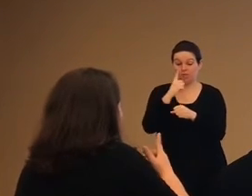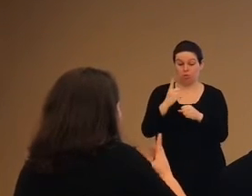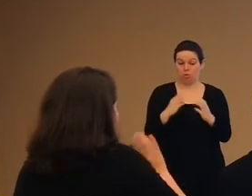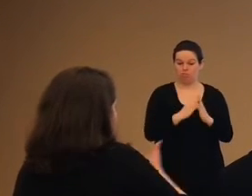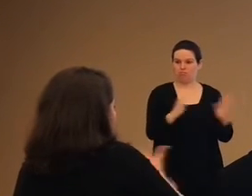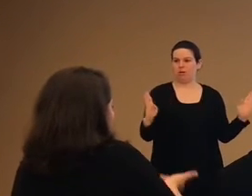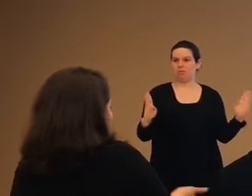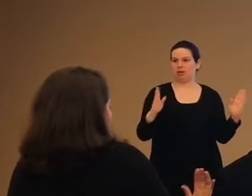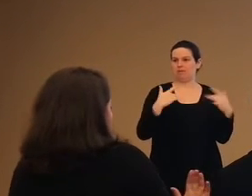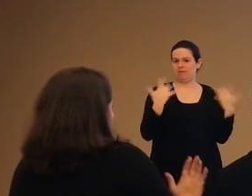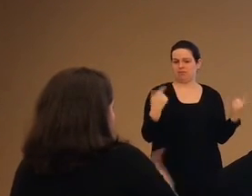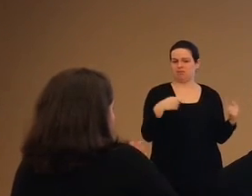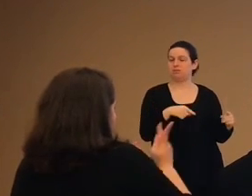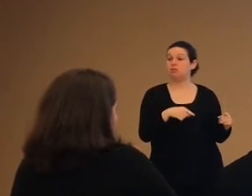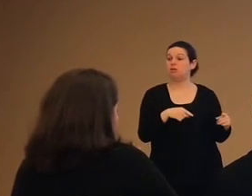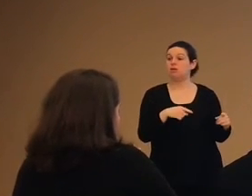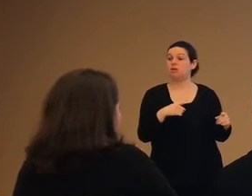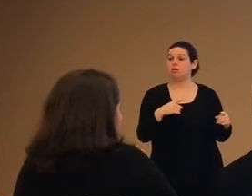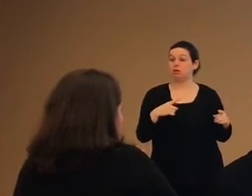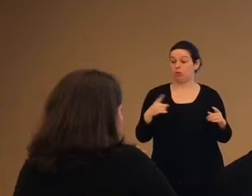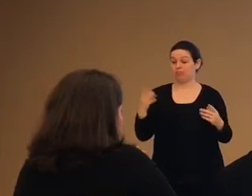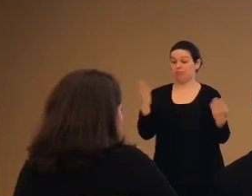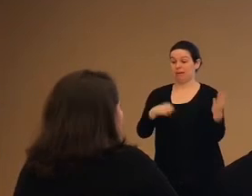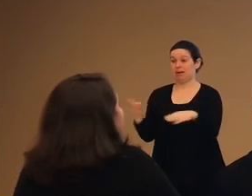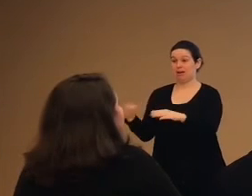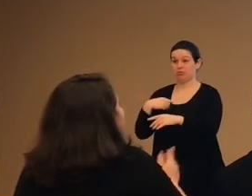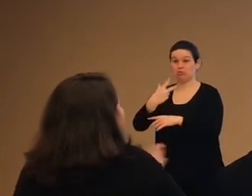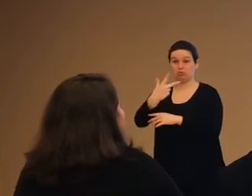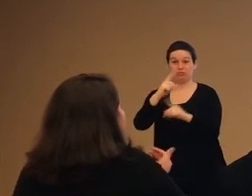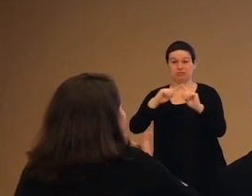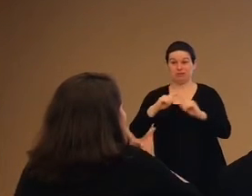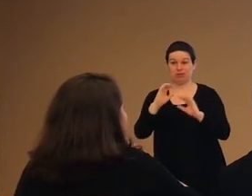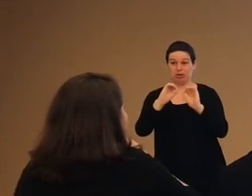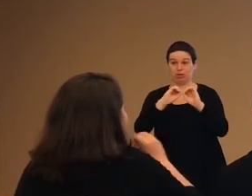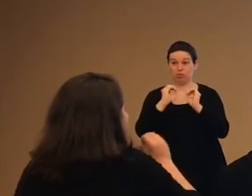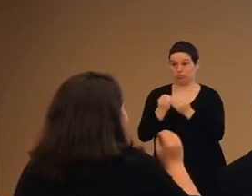And I bid it out to three organizations that do ASO